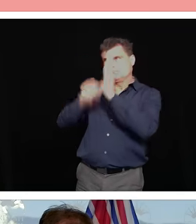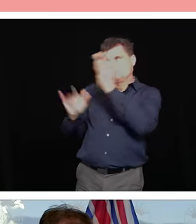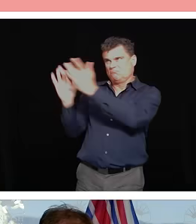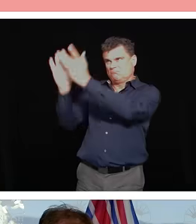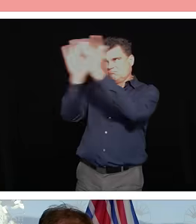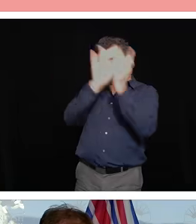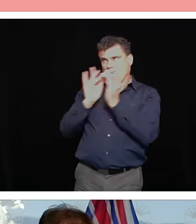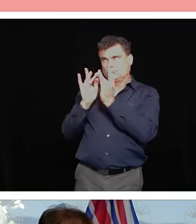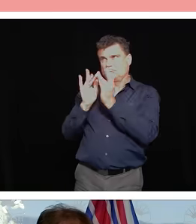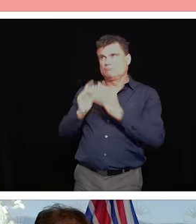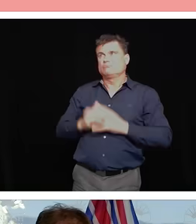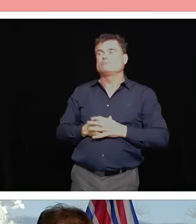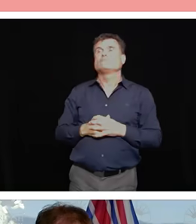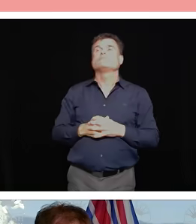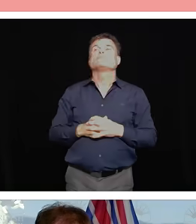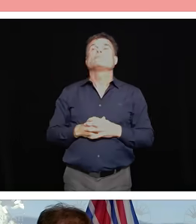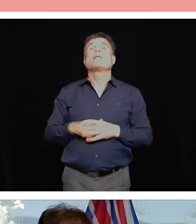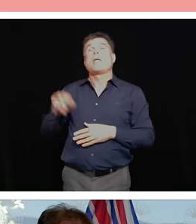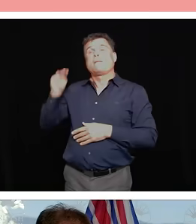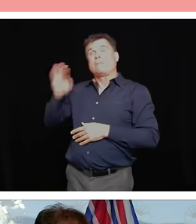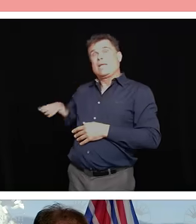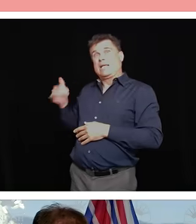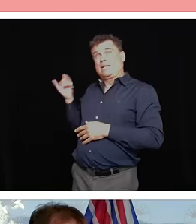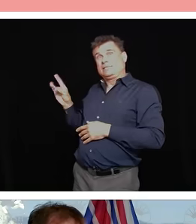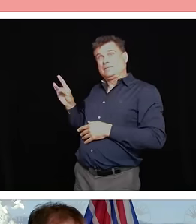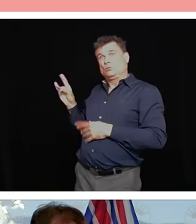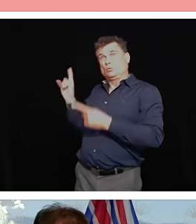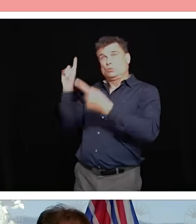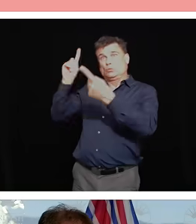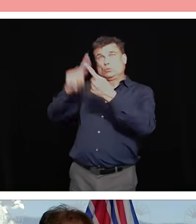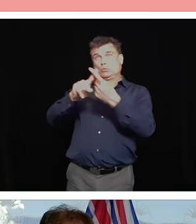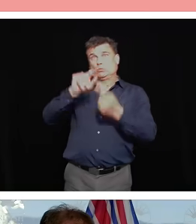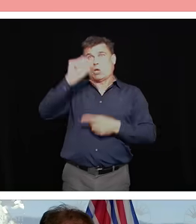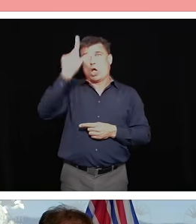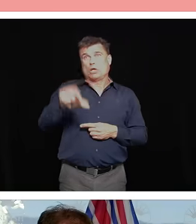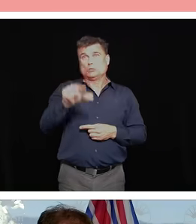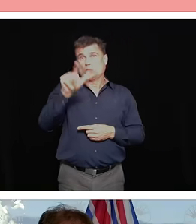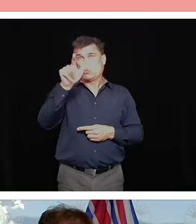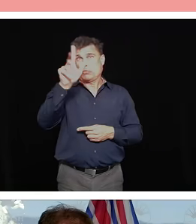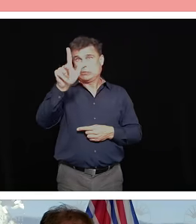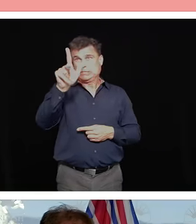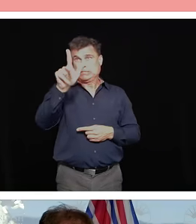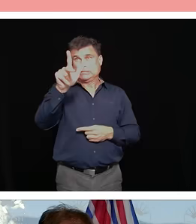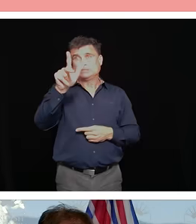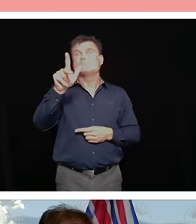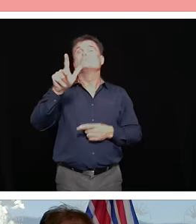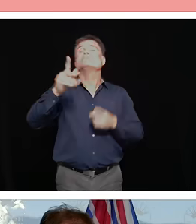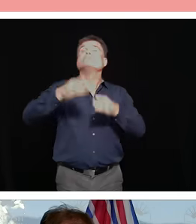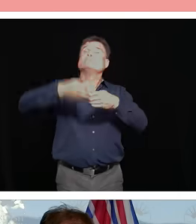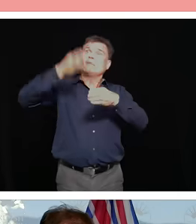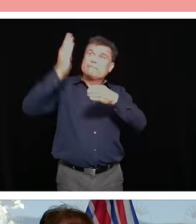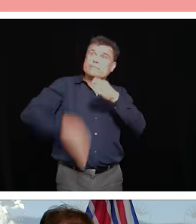It's riskier at parties and events where we're seeing or hugging her close to people are eating or drinking together.